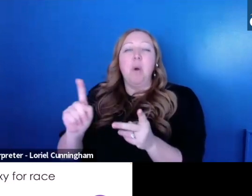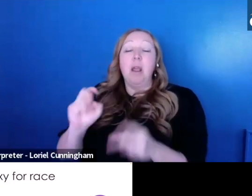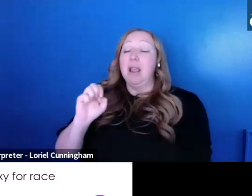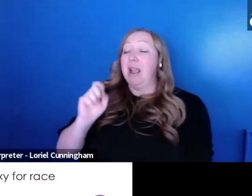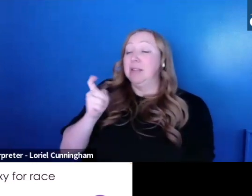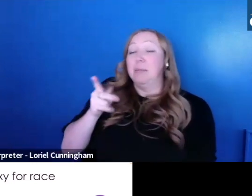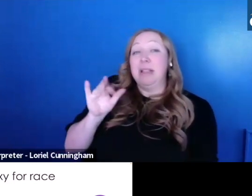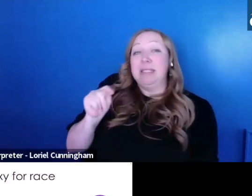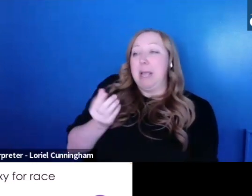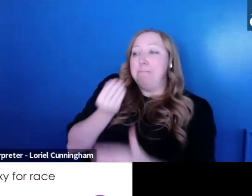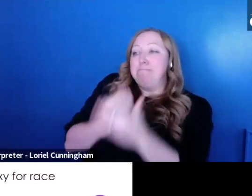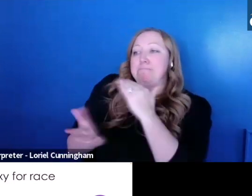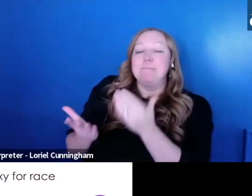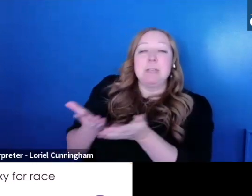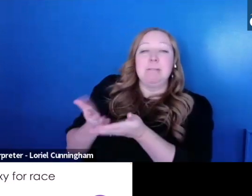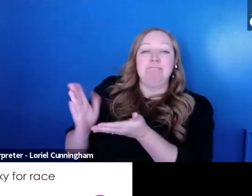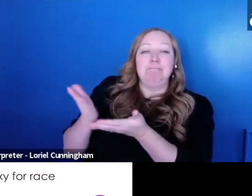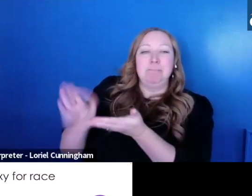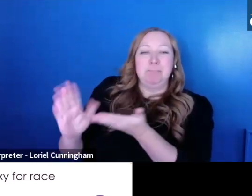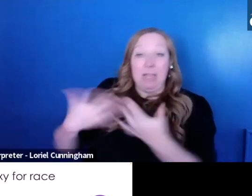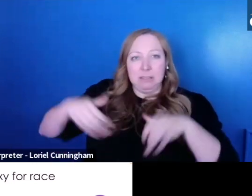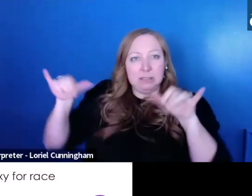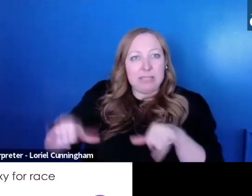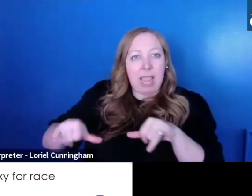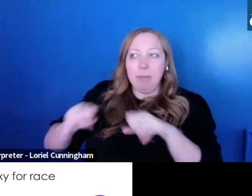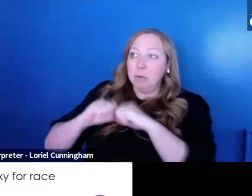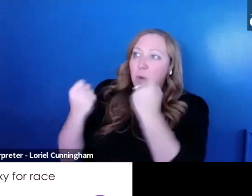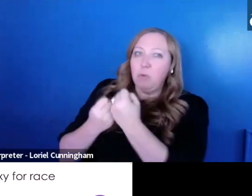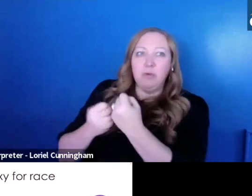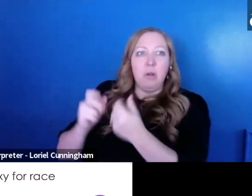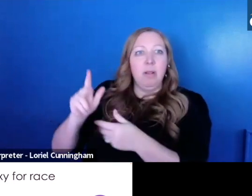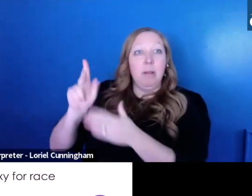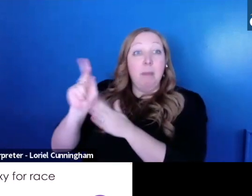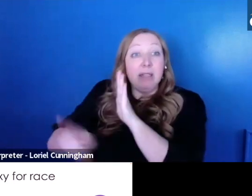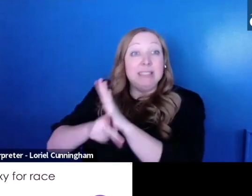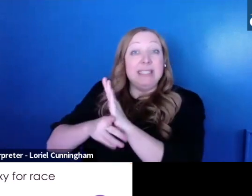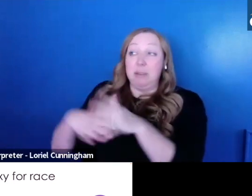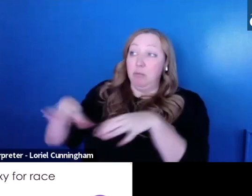of social policies and practices that try to limit or ban certain natural hair styles within society. So it's